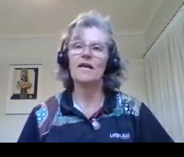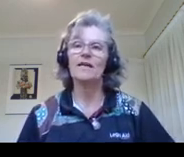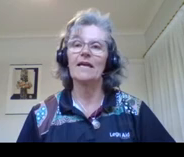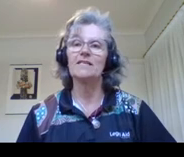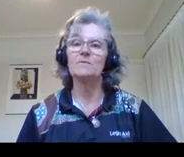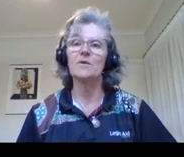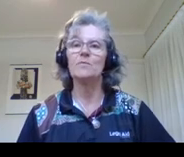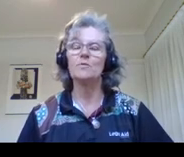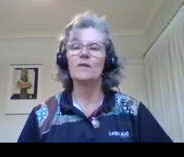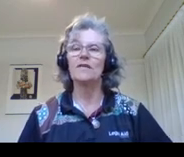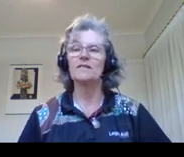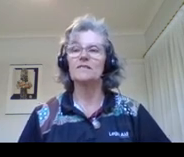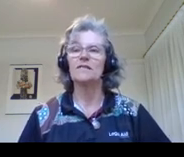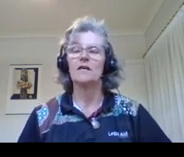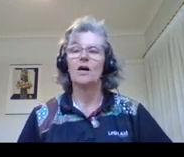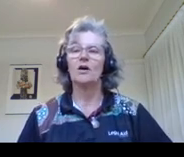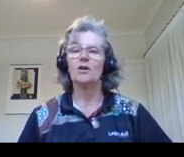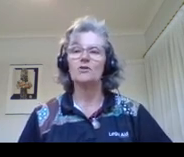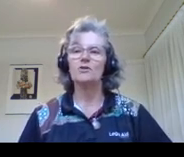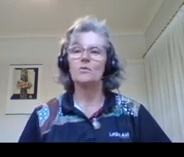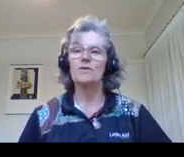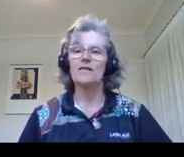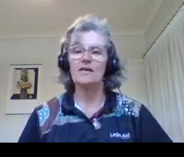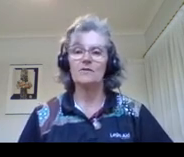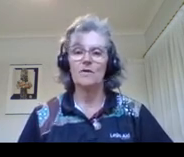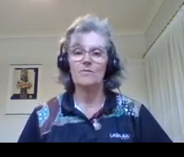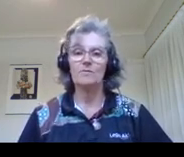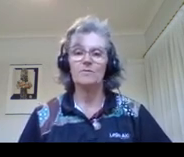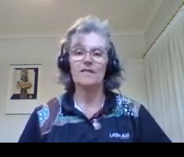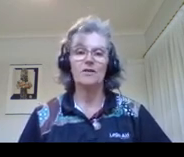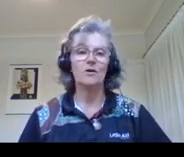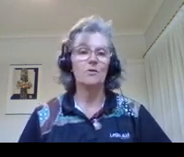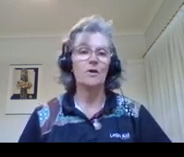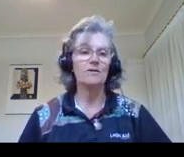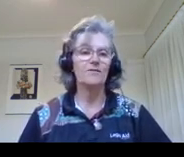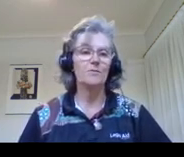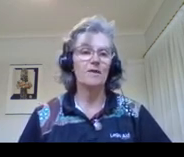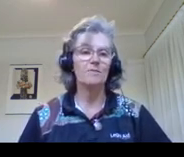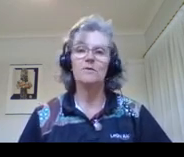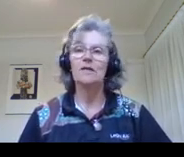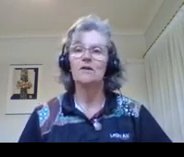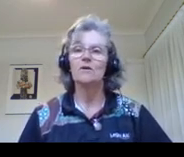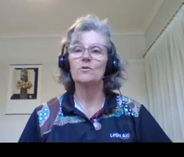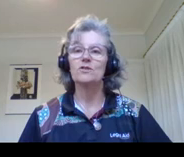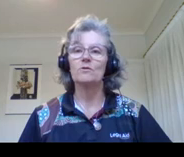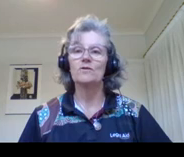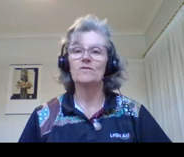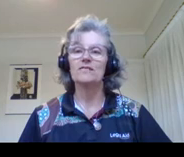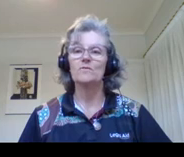80 people with us on go to webinar and we've probably got quite a few people also on Facebook